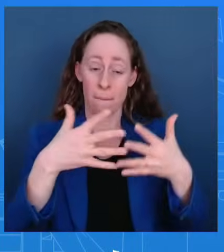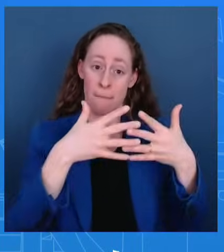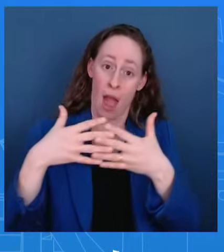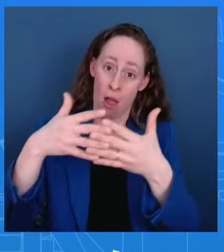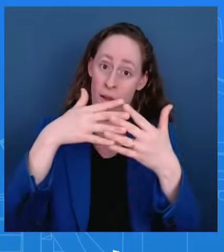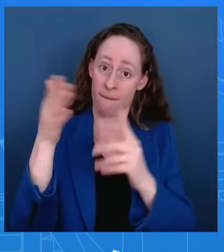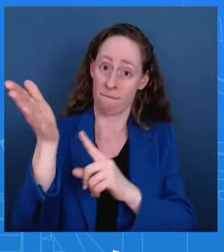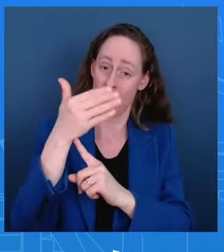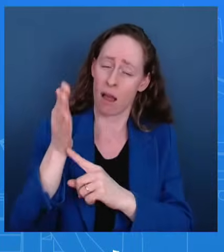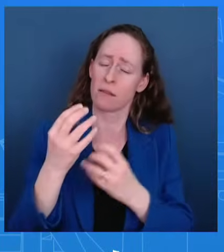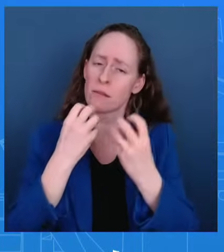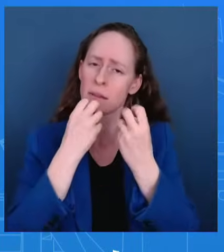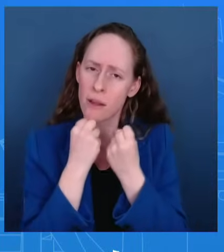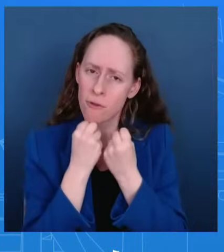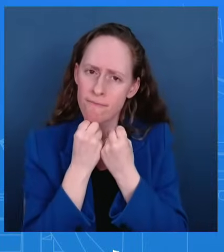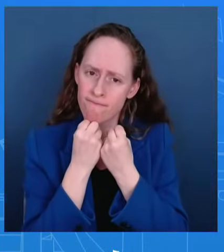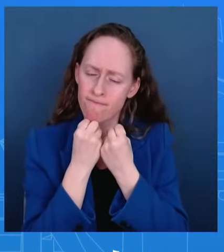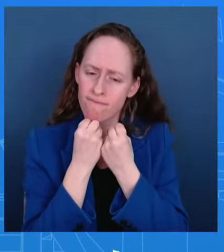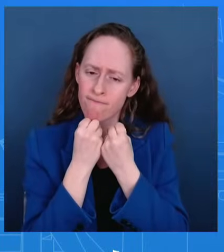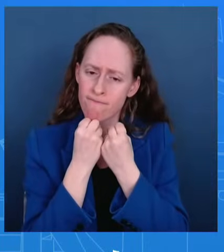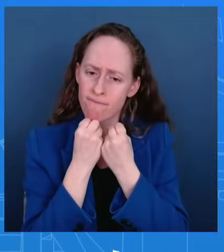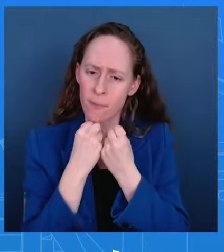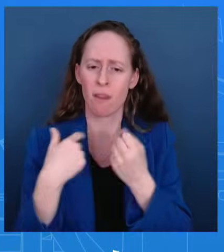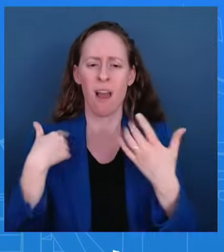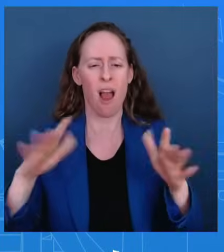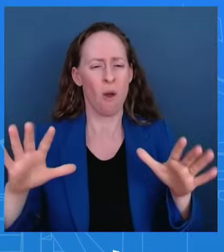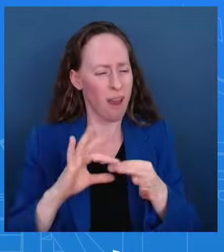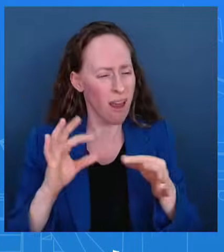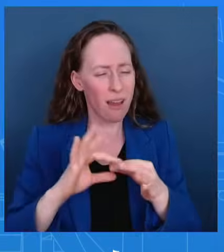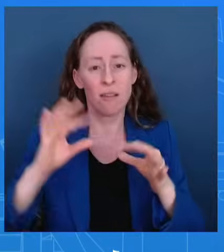this before at this podium many times. The Press: Can you give us a sense